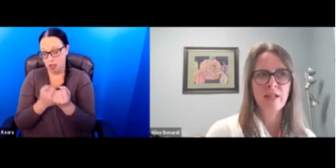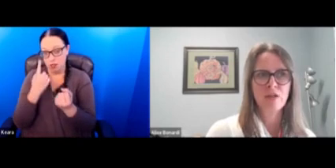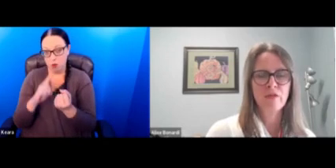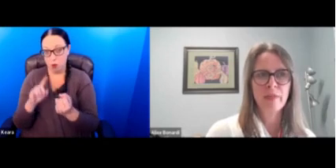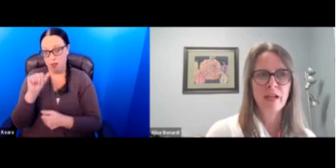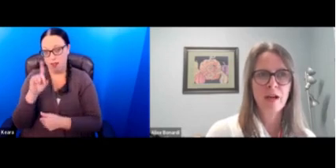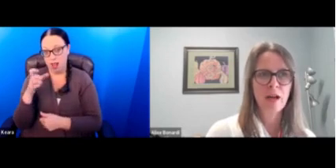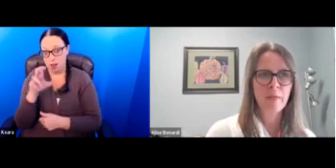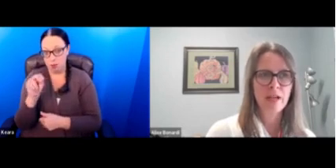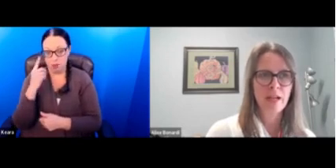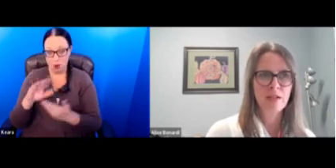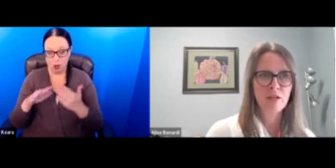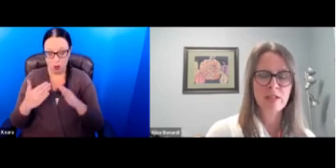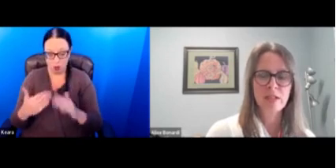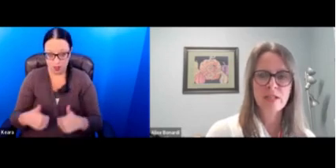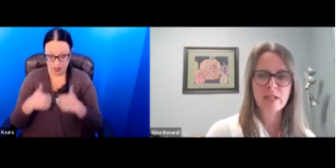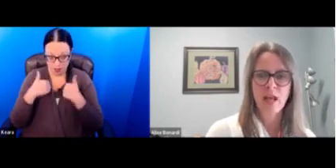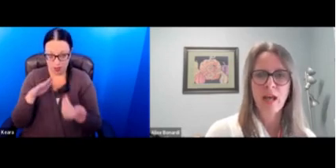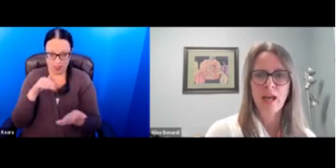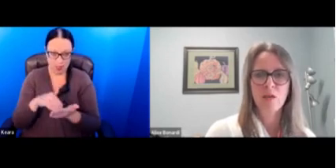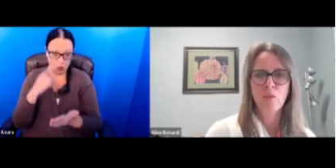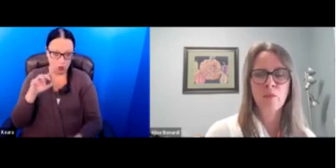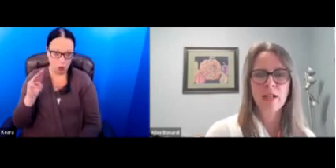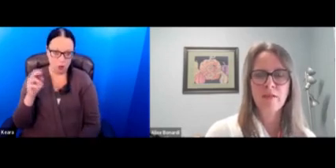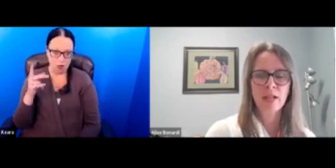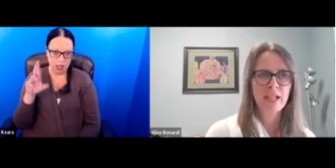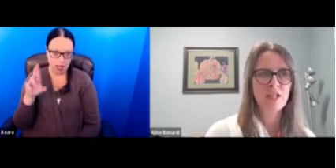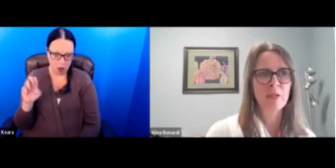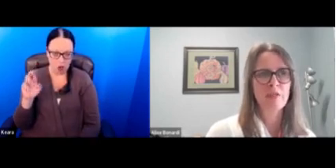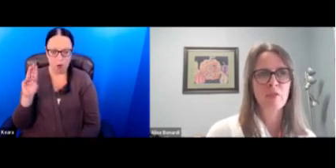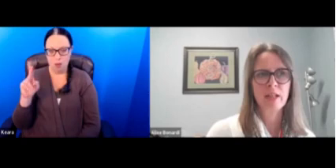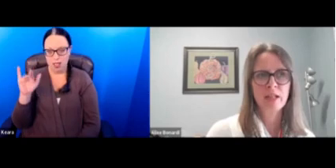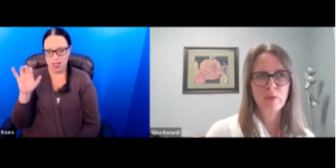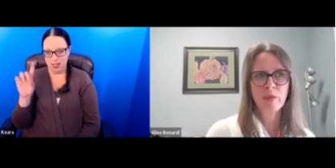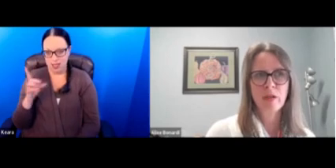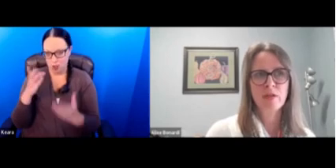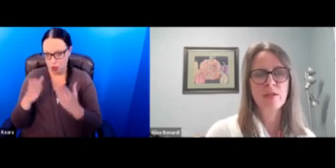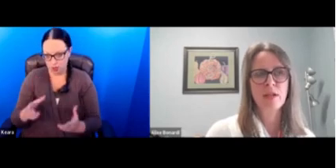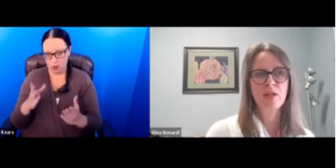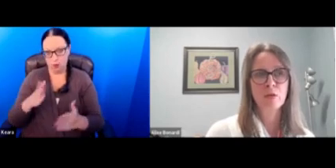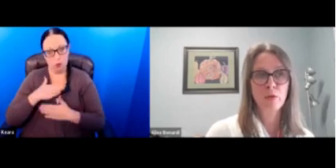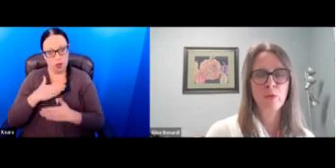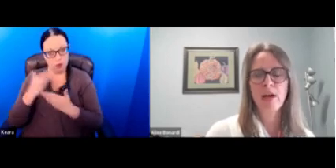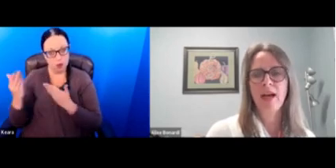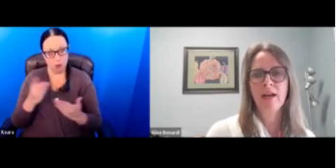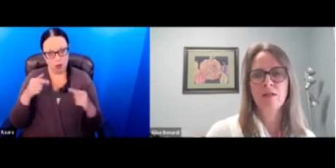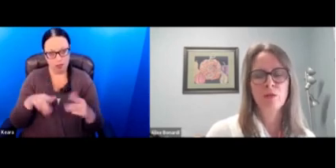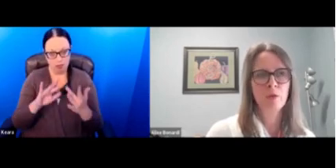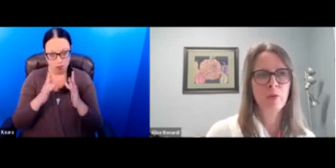Centers for Medicare and Medicaid Services. And we're really glad to be able to bring these webinars to you to the